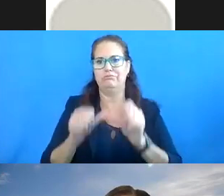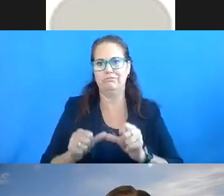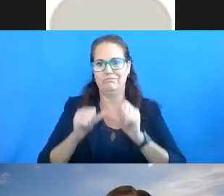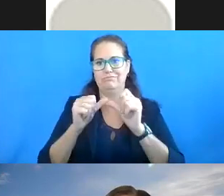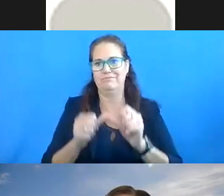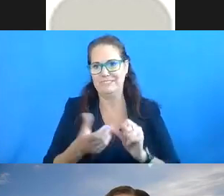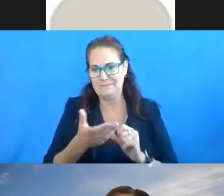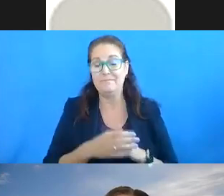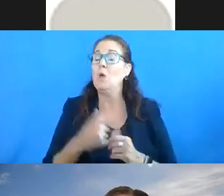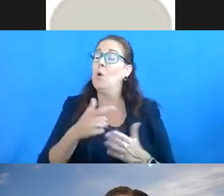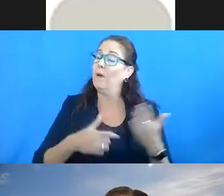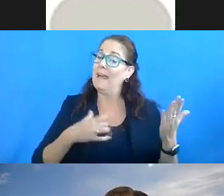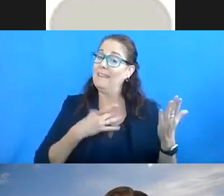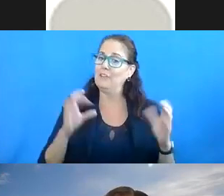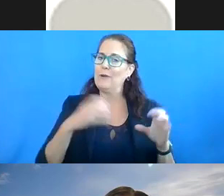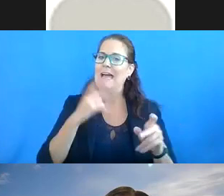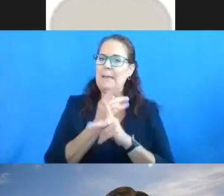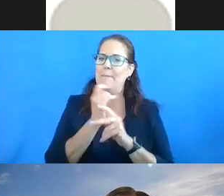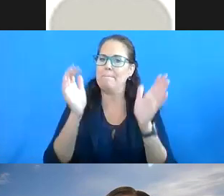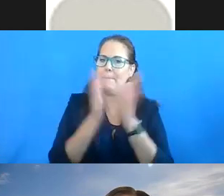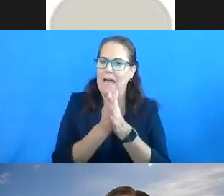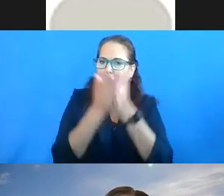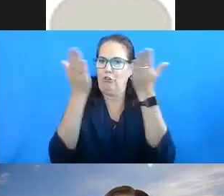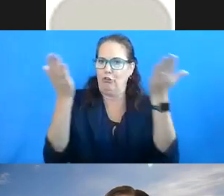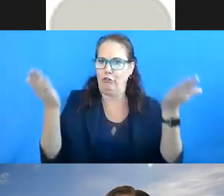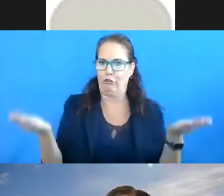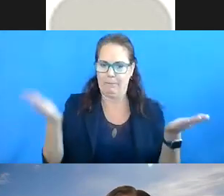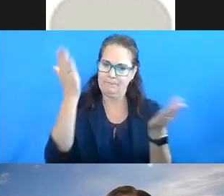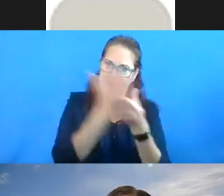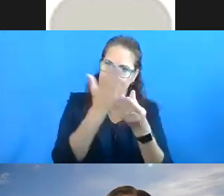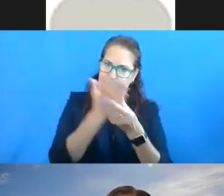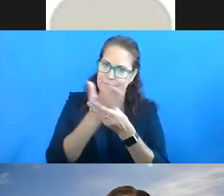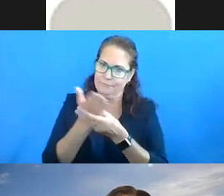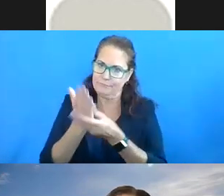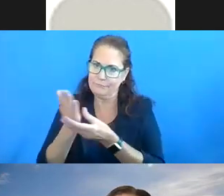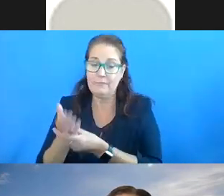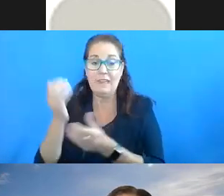What I like to do is I keep a binder, and every time a funding source comes up I will break it